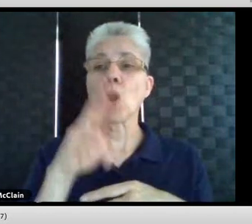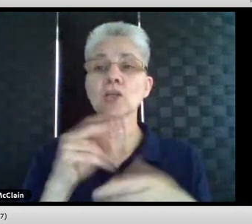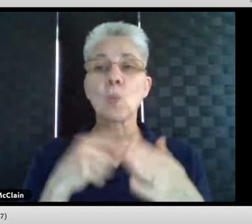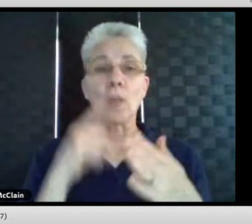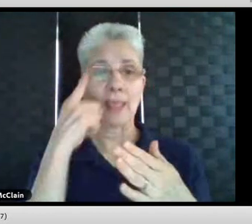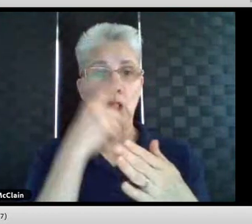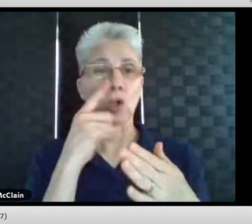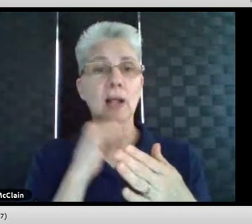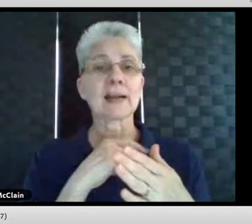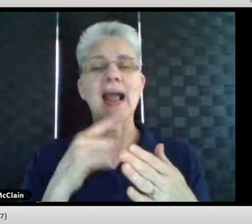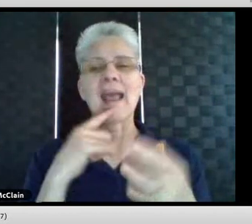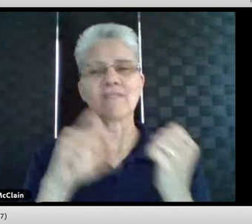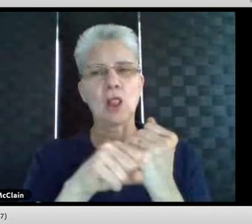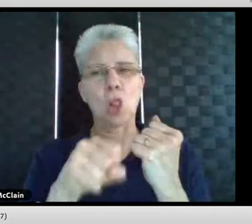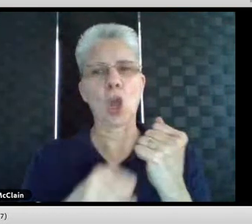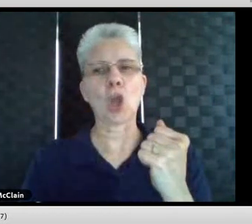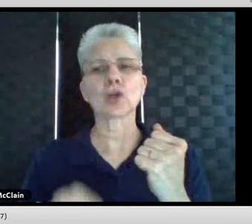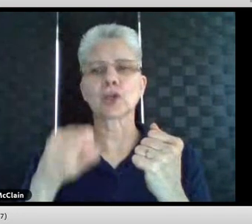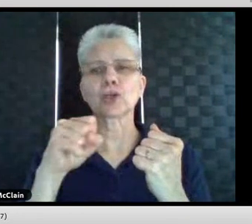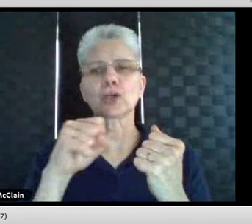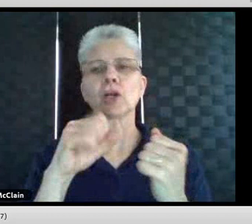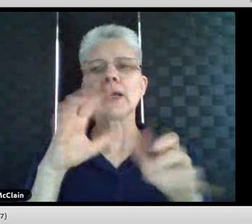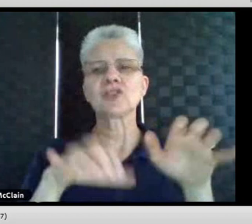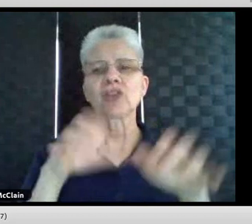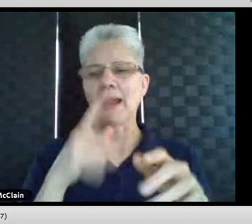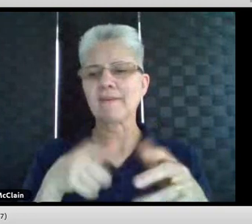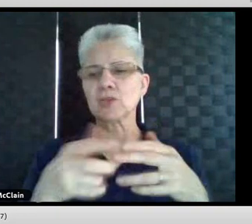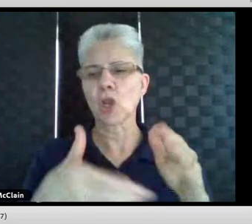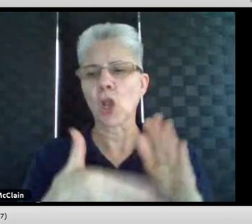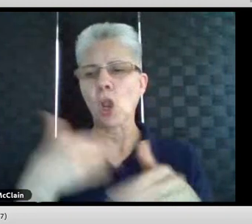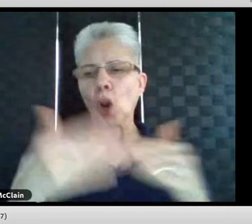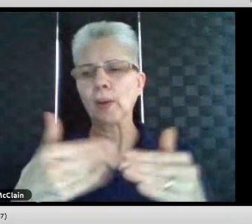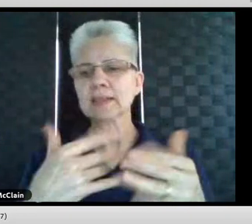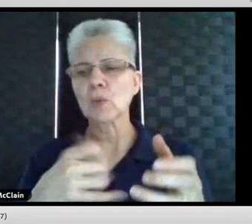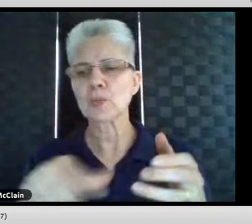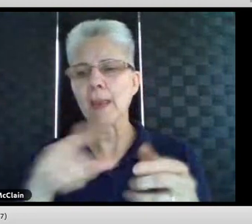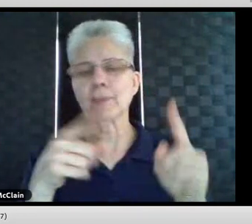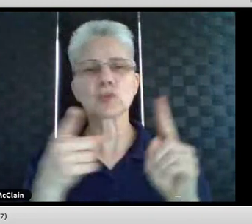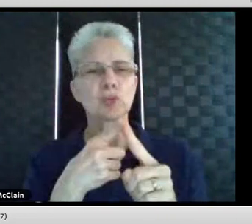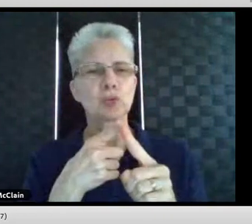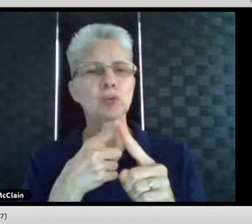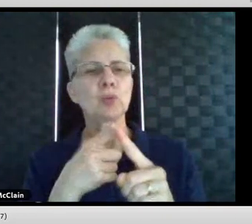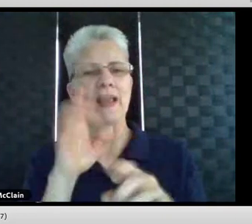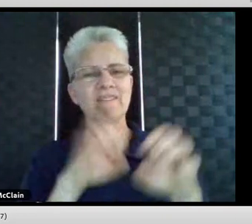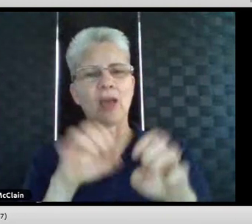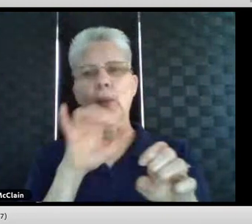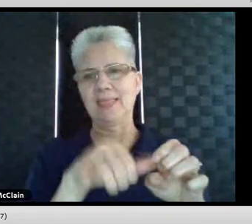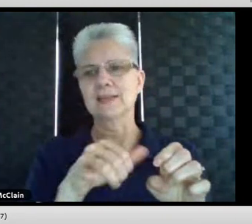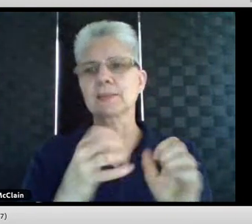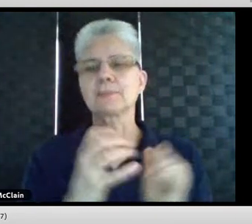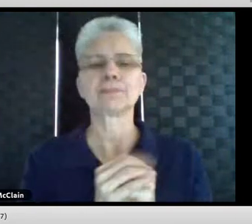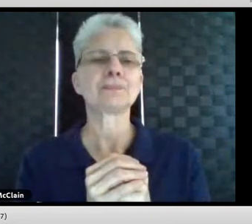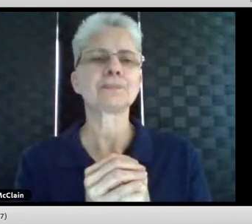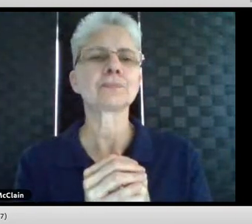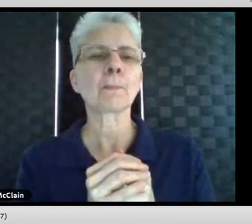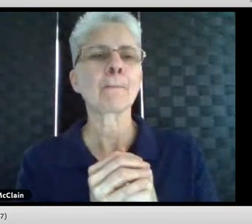I've got a longer chat later that I'm going to have to hurry on because I want you guys to be able to kind of evaluate it.